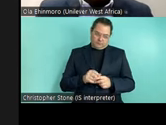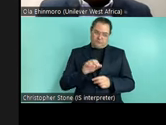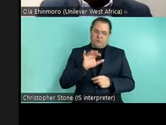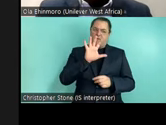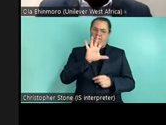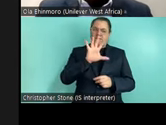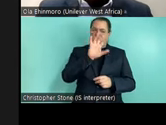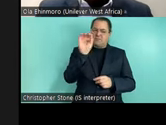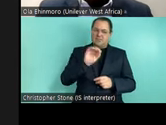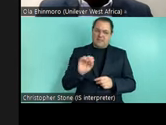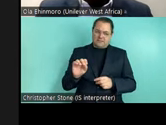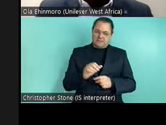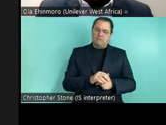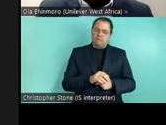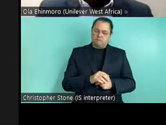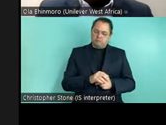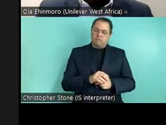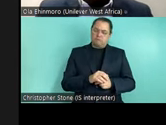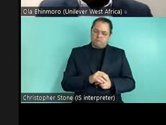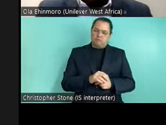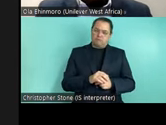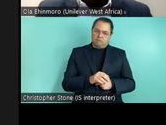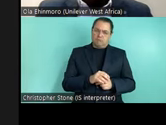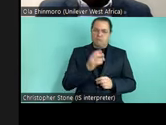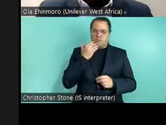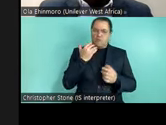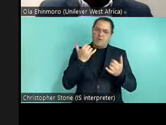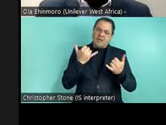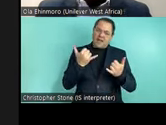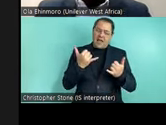today that so far one form of disability or the other.